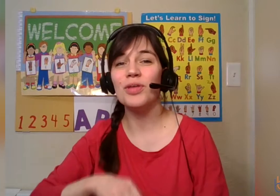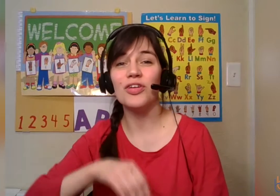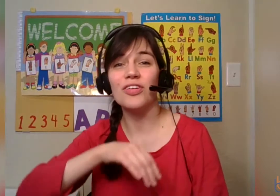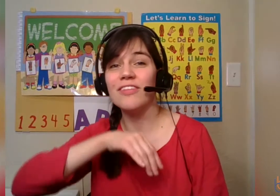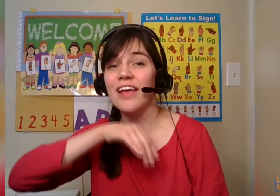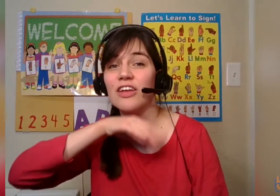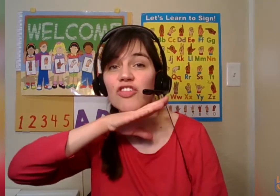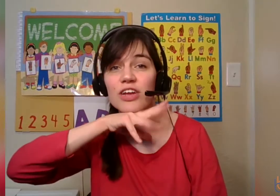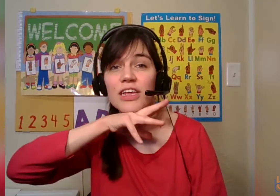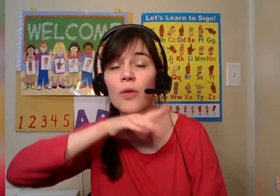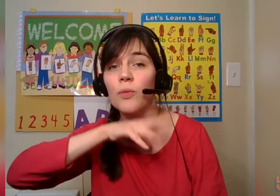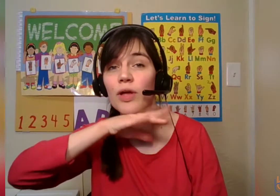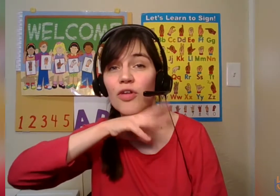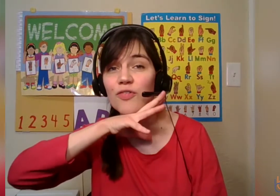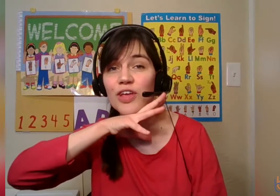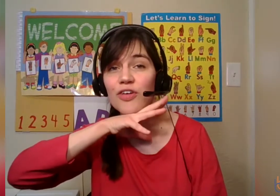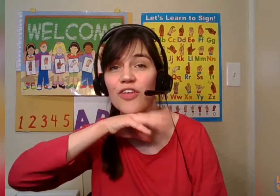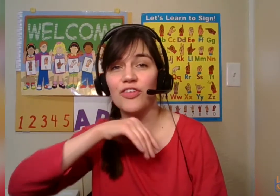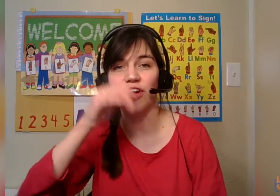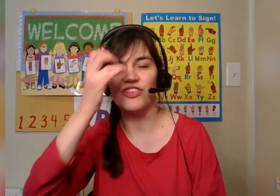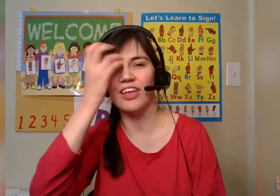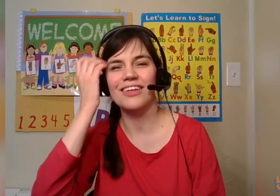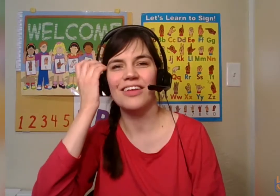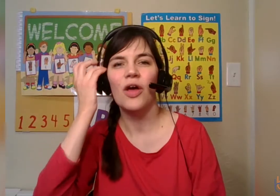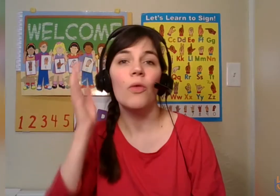when we learned the sign dirty? We wiggled our fingers under our chin. Well